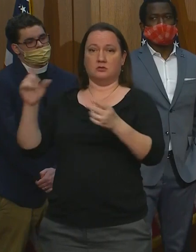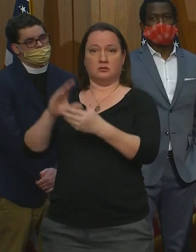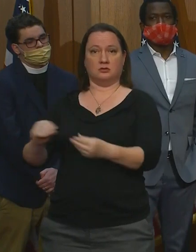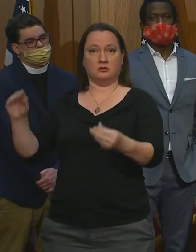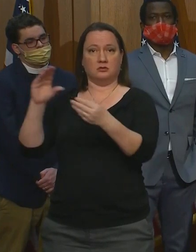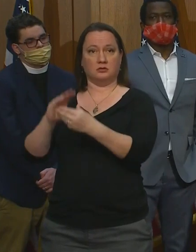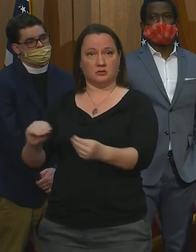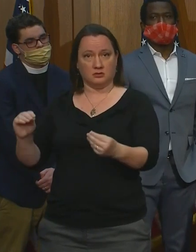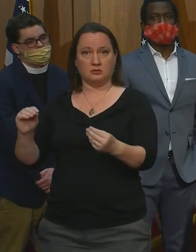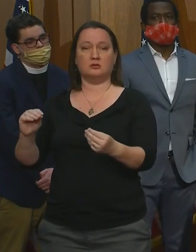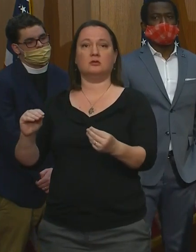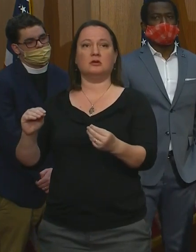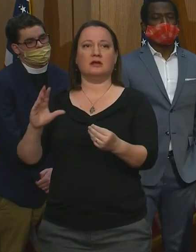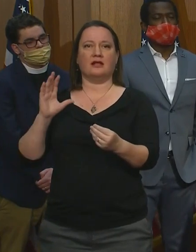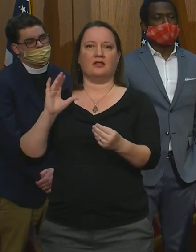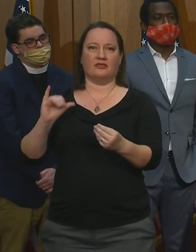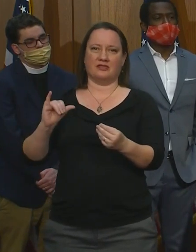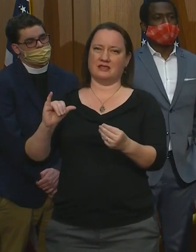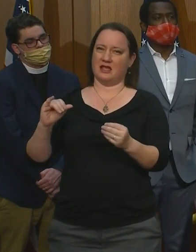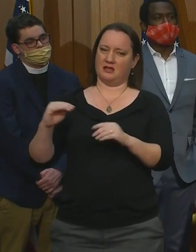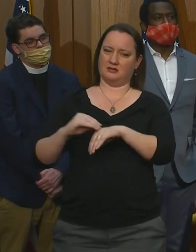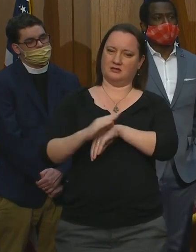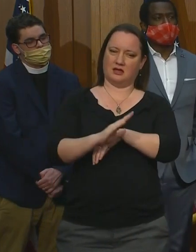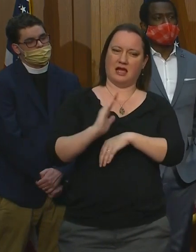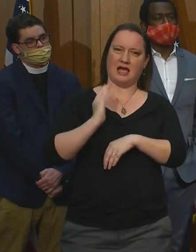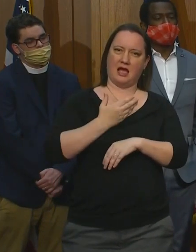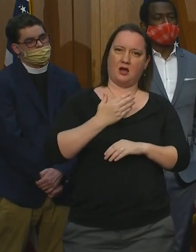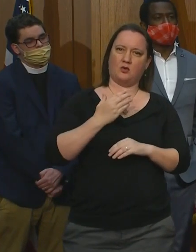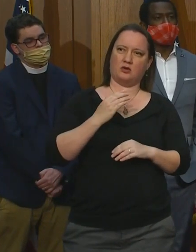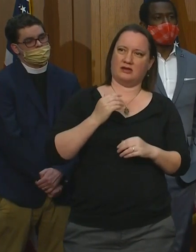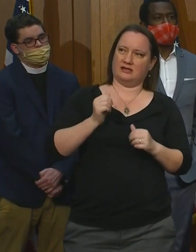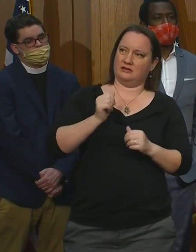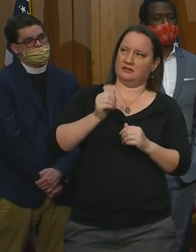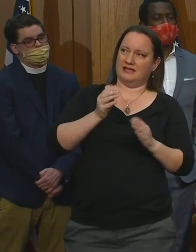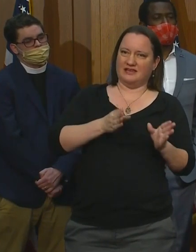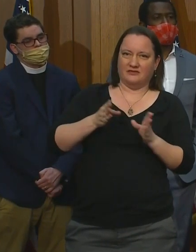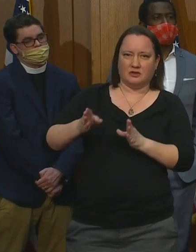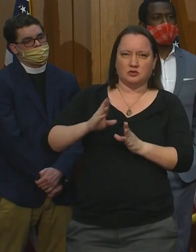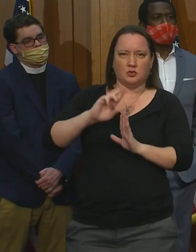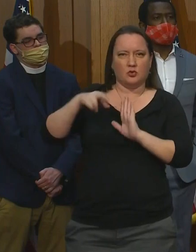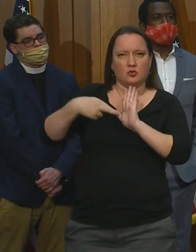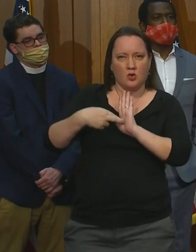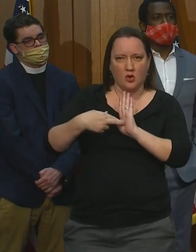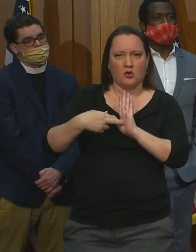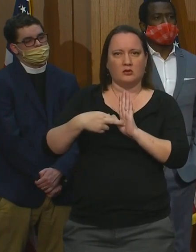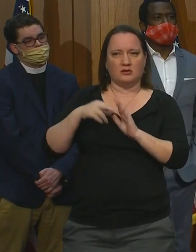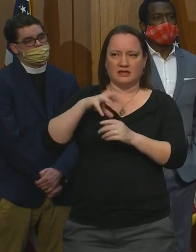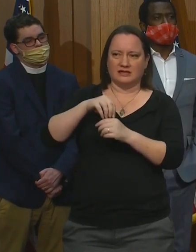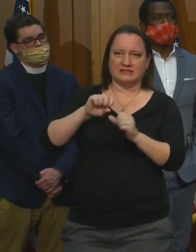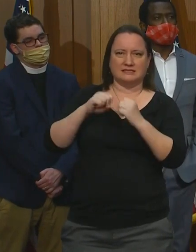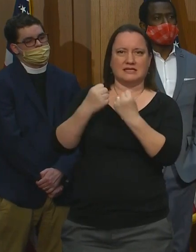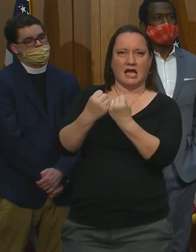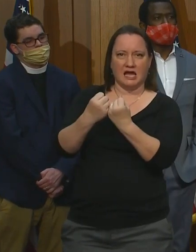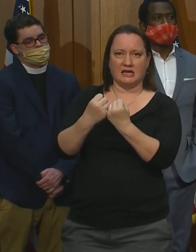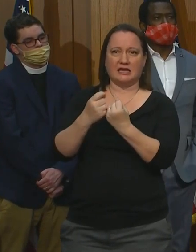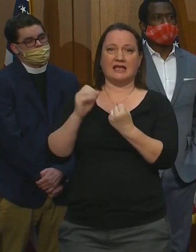A PEOPLE. PROFOUNDLY INFLUENCES THE WAY THAT EACH OF US VIEW